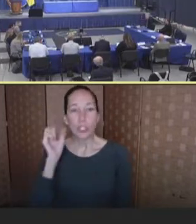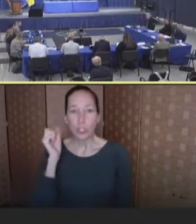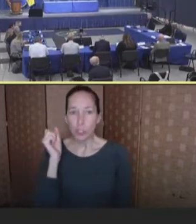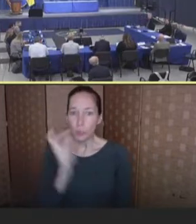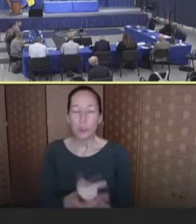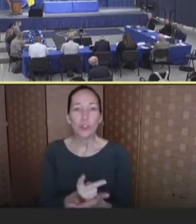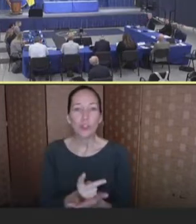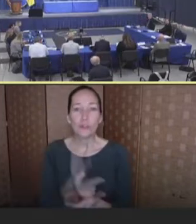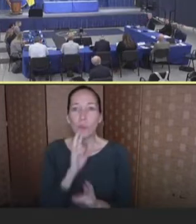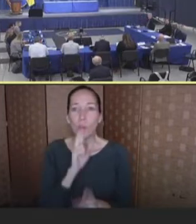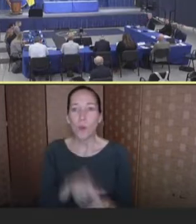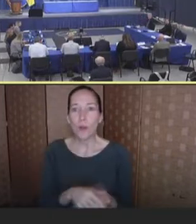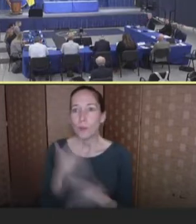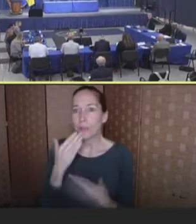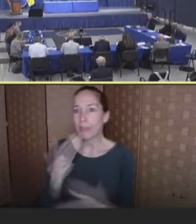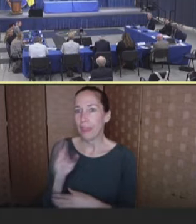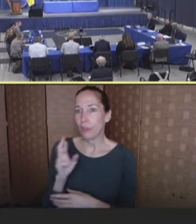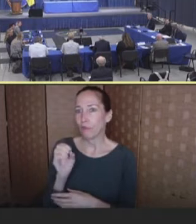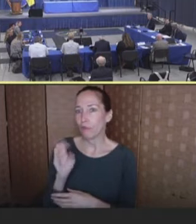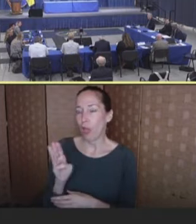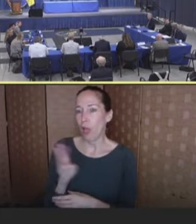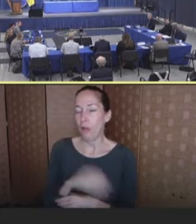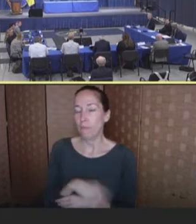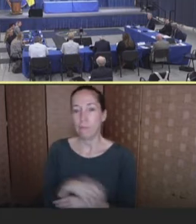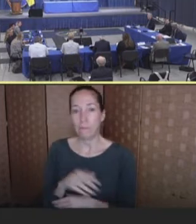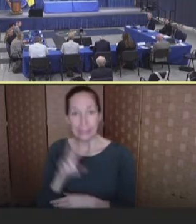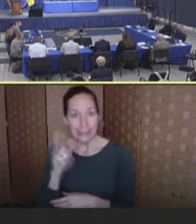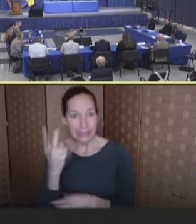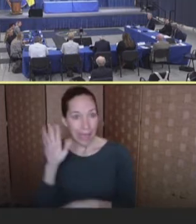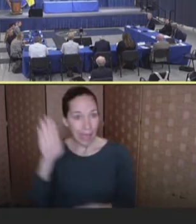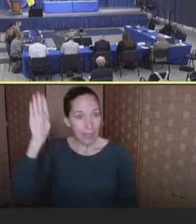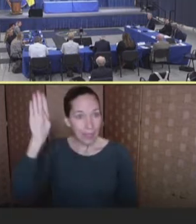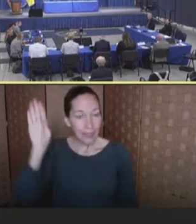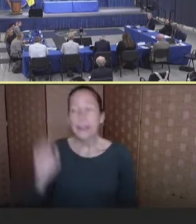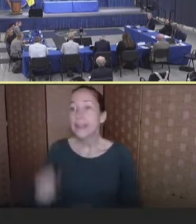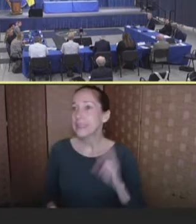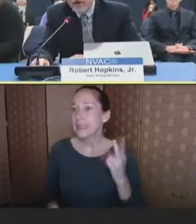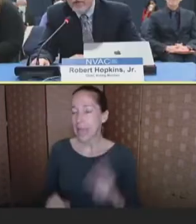Do I have a second? Stephen Rinderknecht: Second. Robert Hopkins: Thank you, Stephen Rinderknecht.